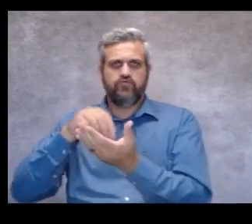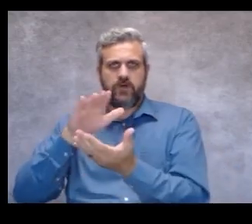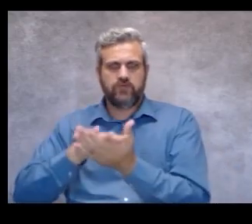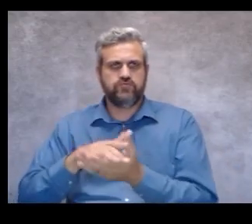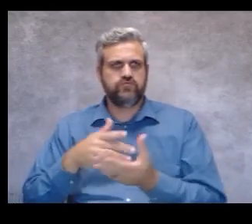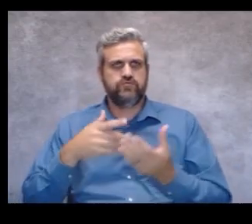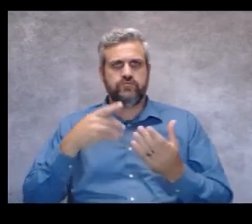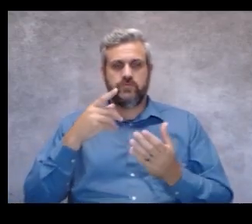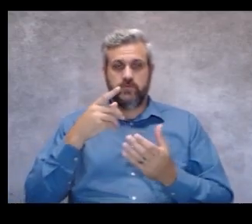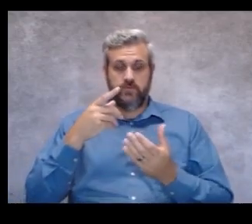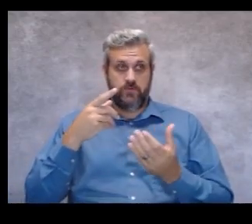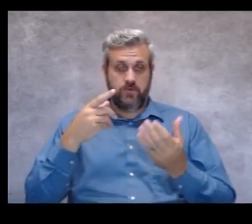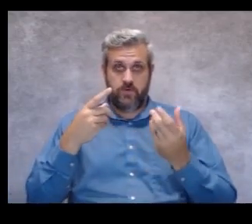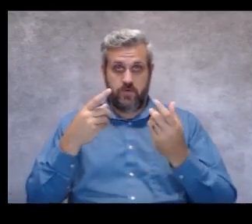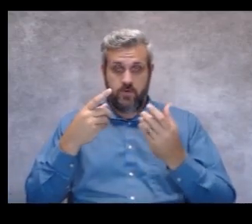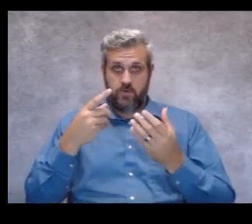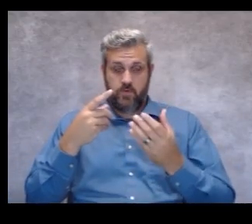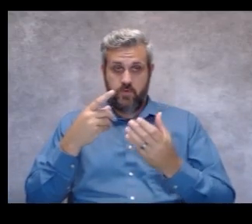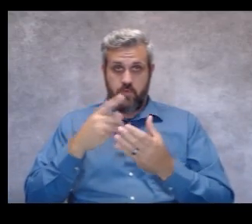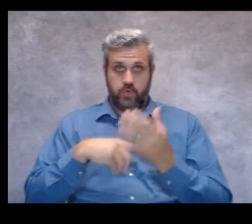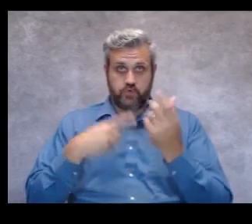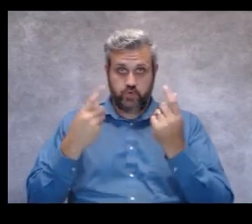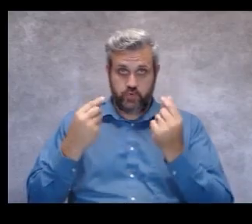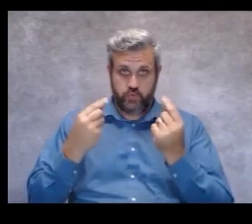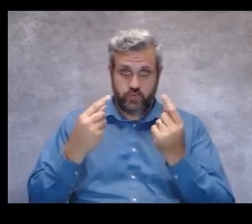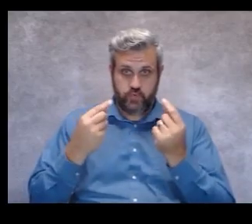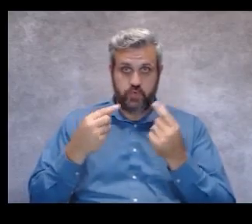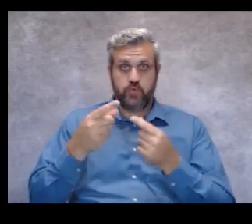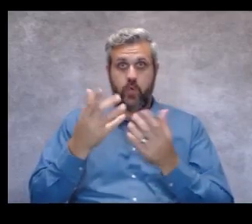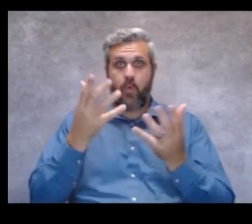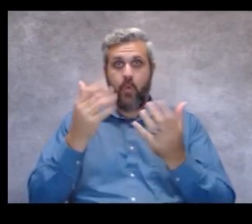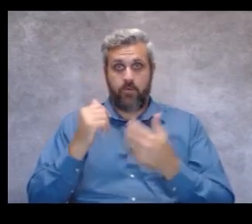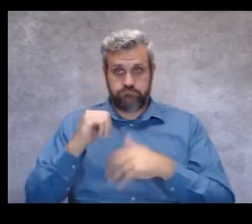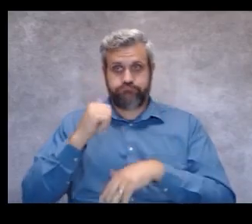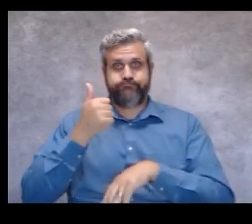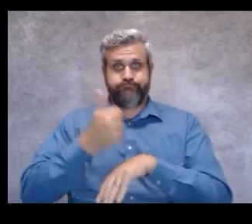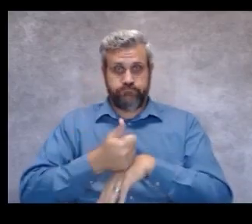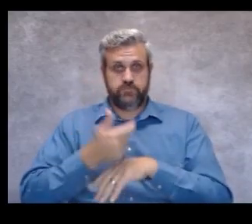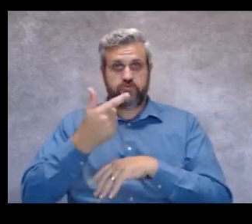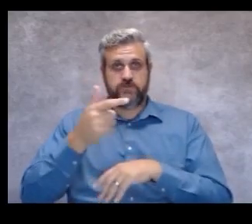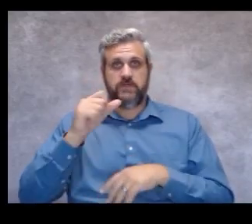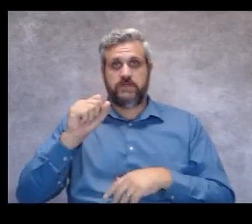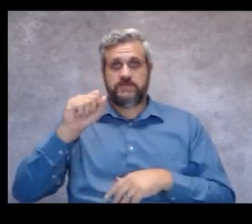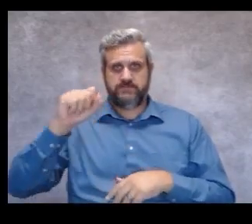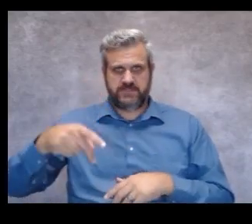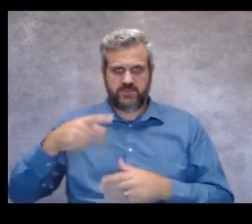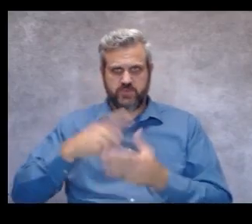talks about what to do um when you want to create a gifted student service plan.